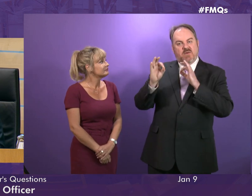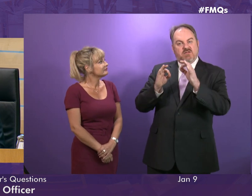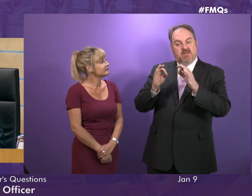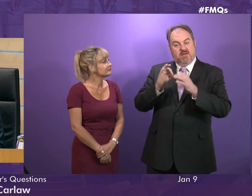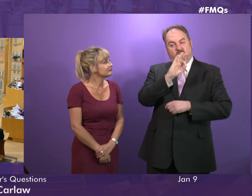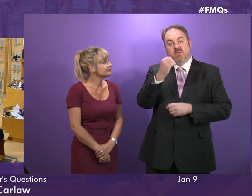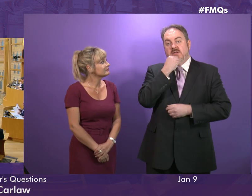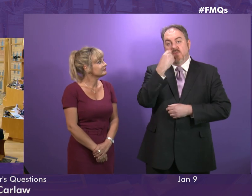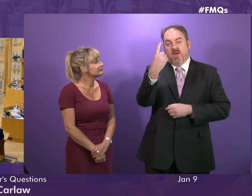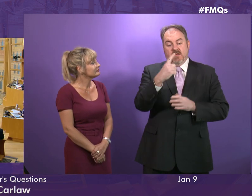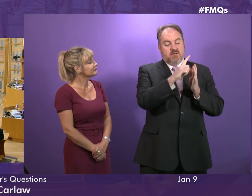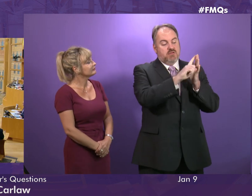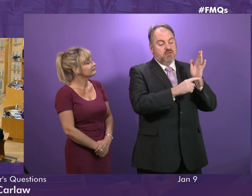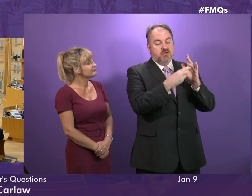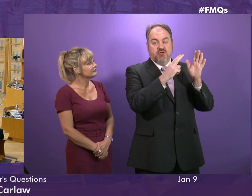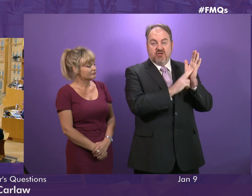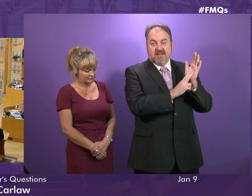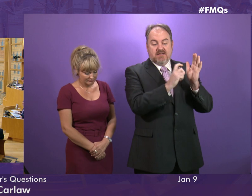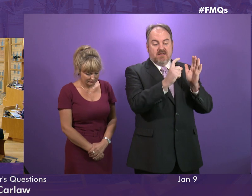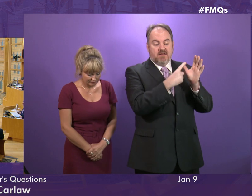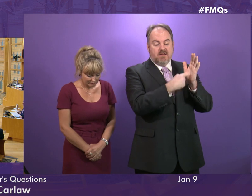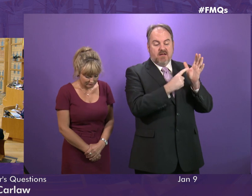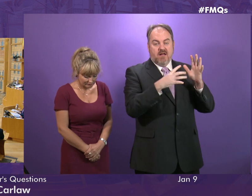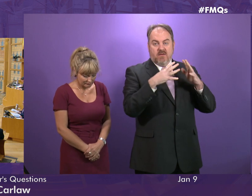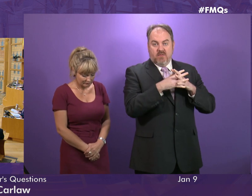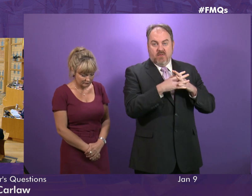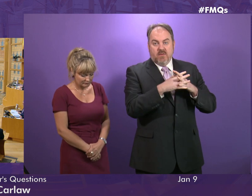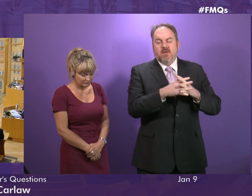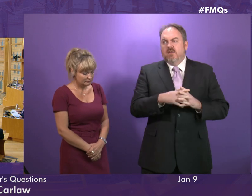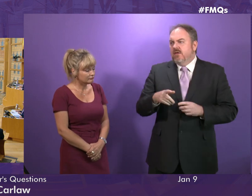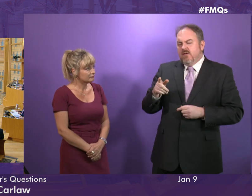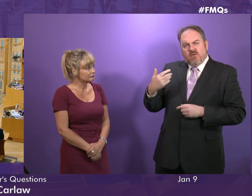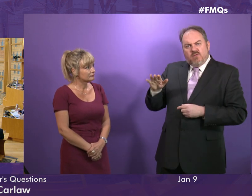Jackson Carlaw (Eastwood) (Con): In September, while publicly berating Opposition